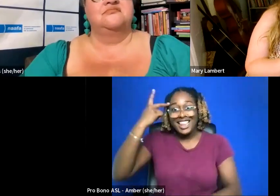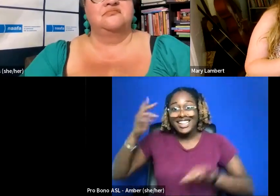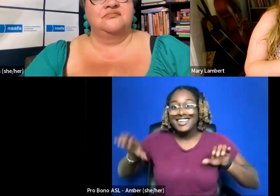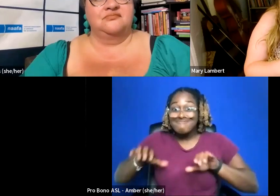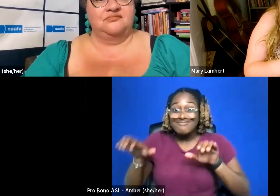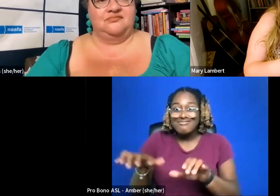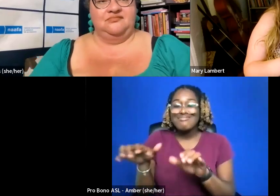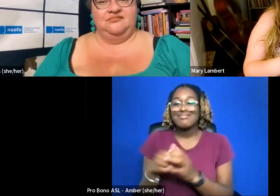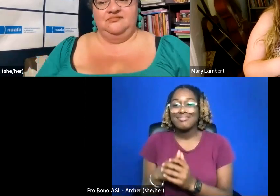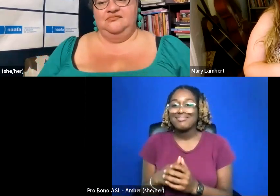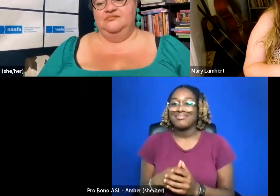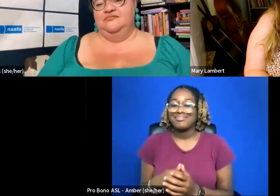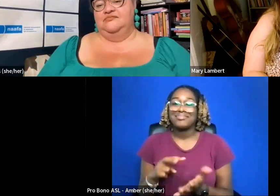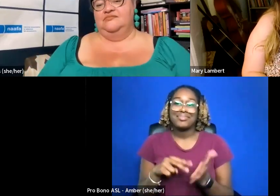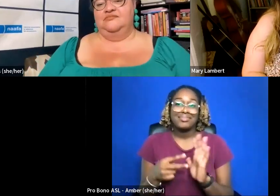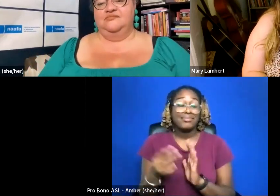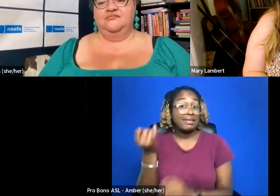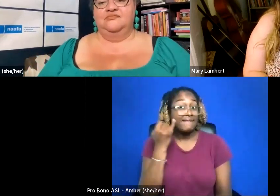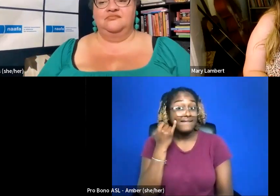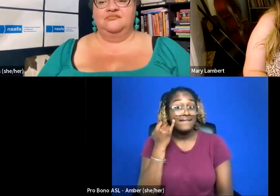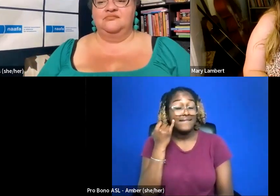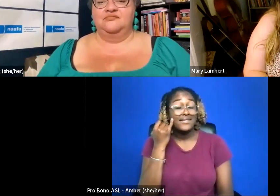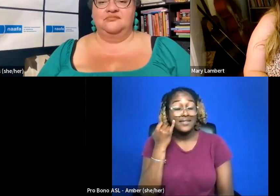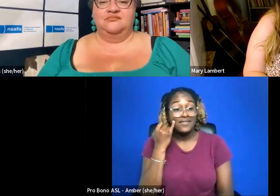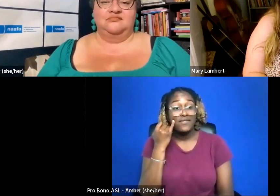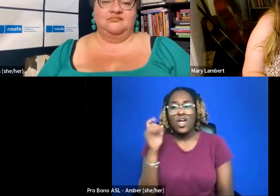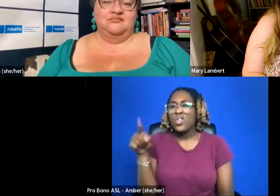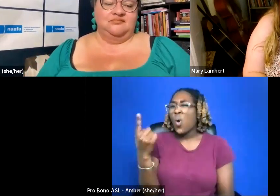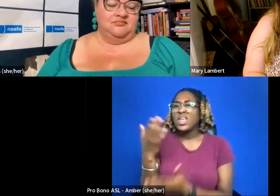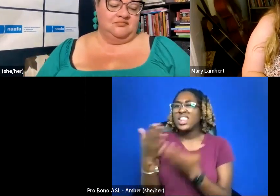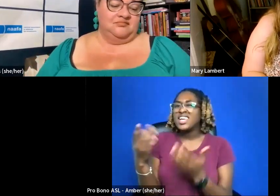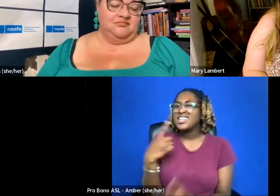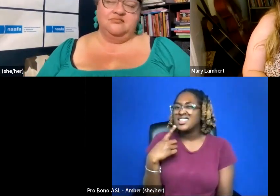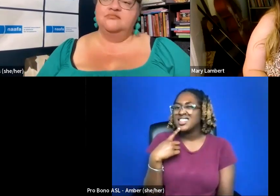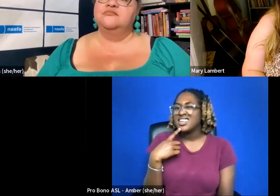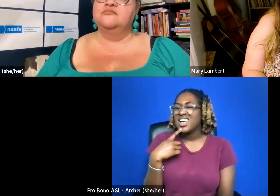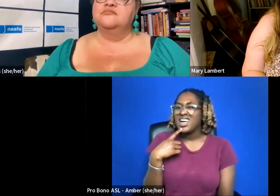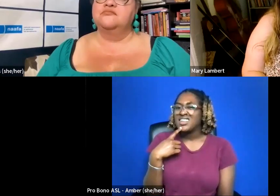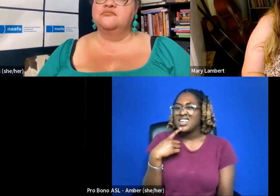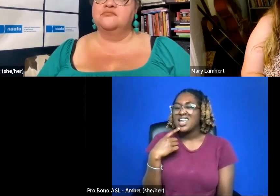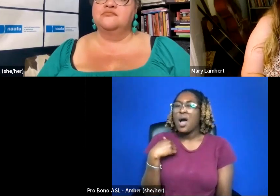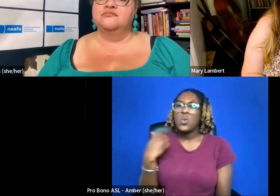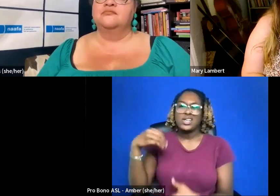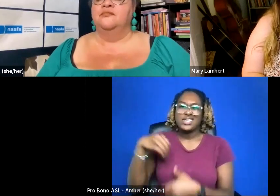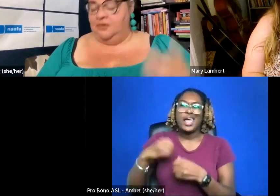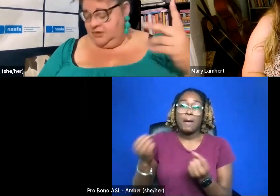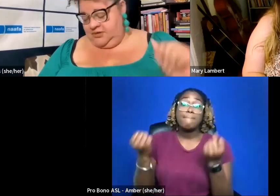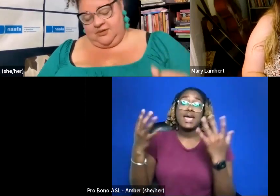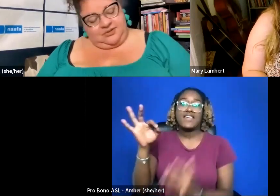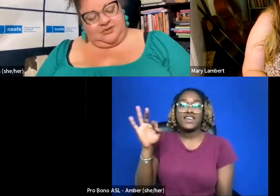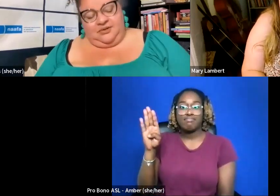And I was I mean, if I was, the only thing I could really say is I was just like in a lot of Facebook arguments, which I don't know how helpful,